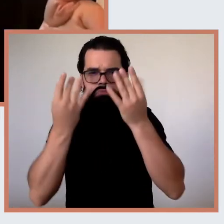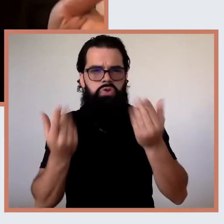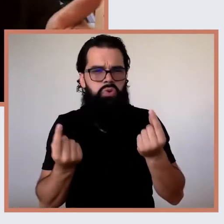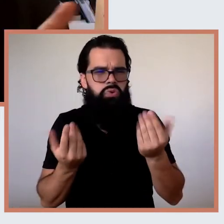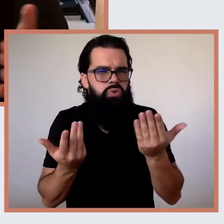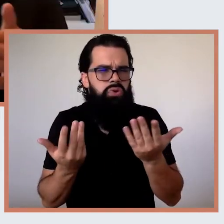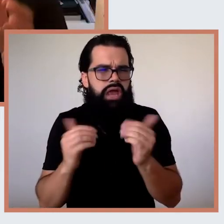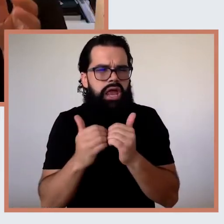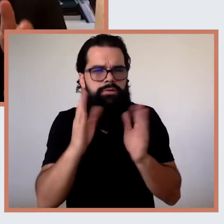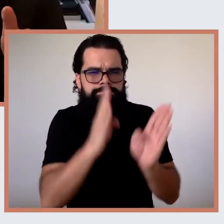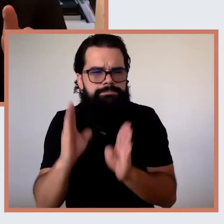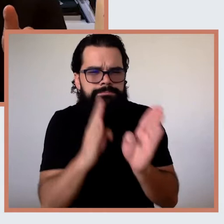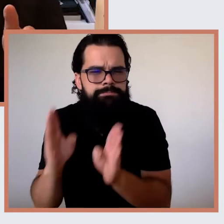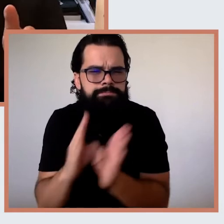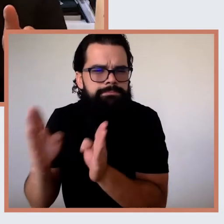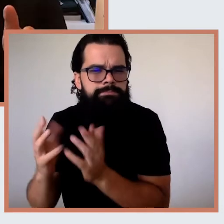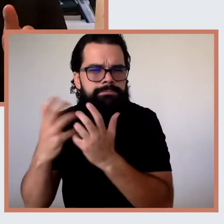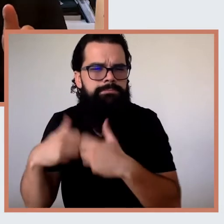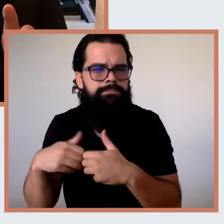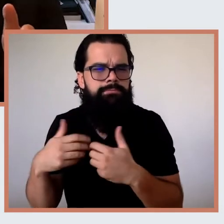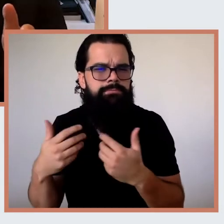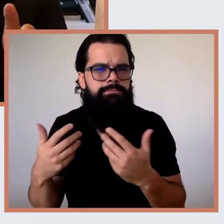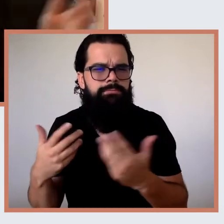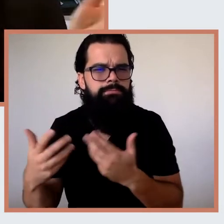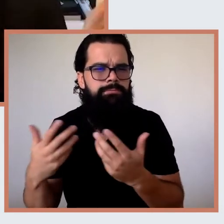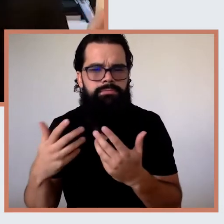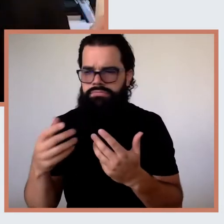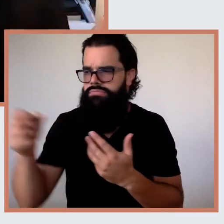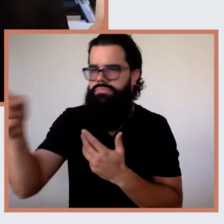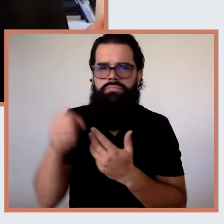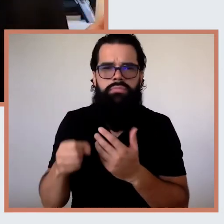you'd have to supply and you would anyway, I think